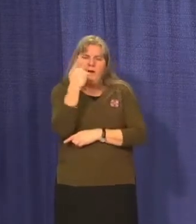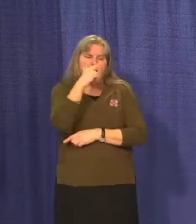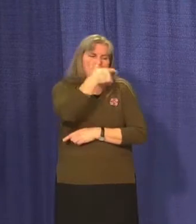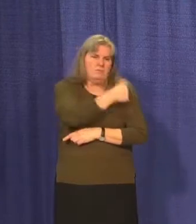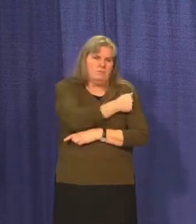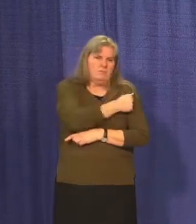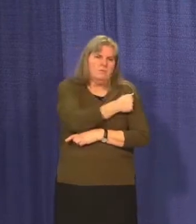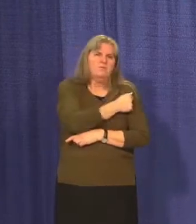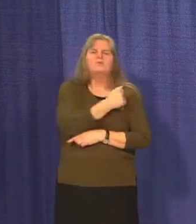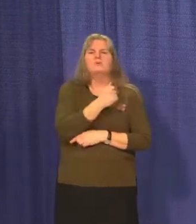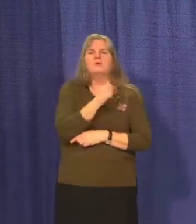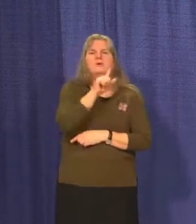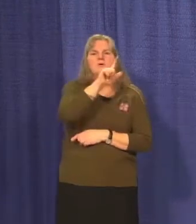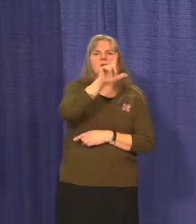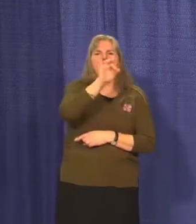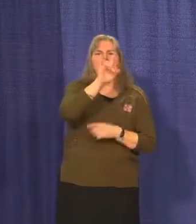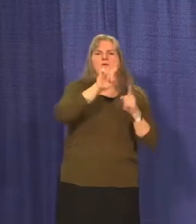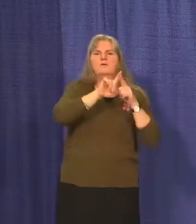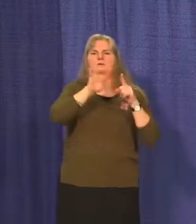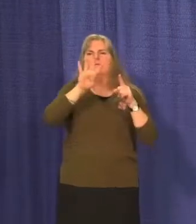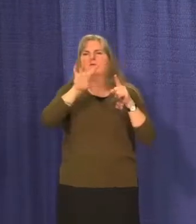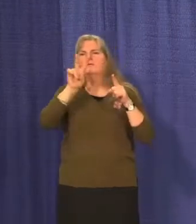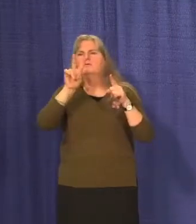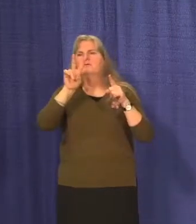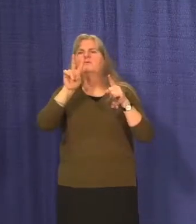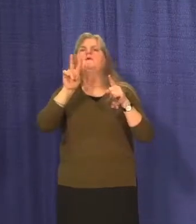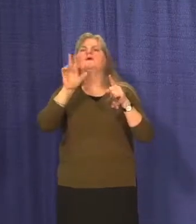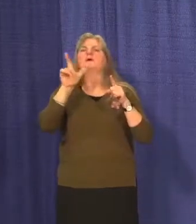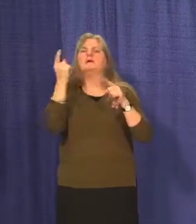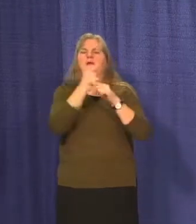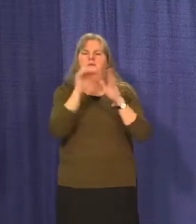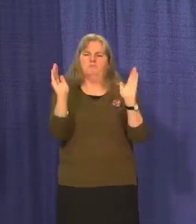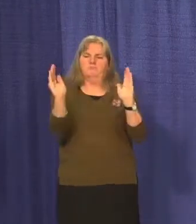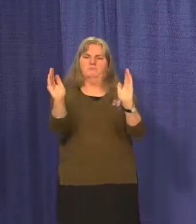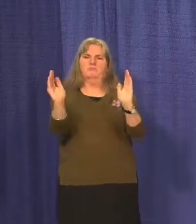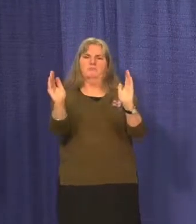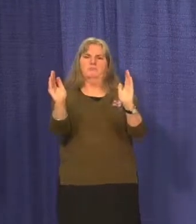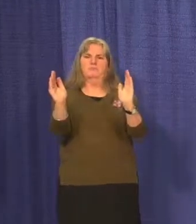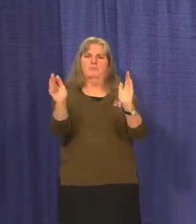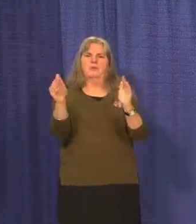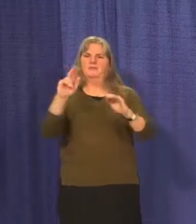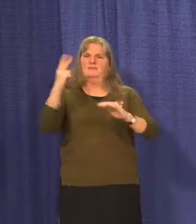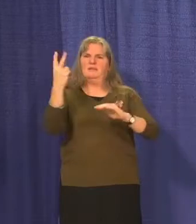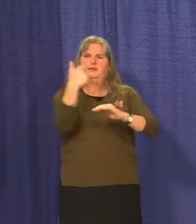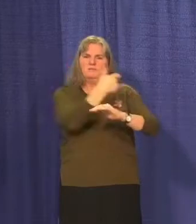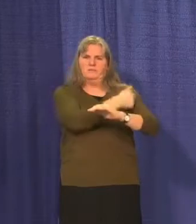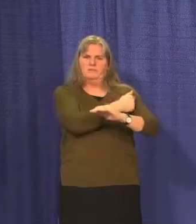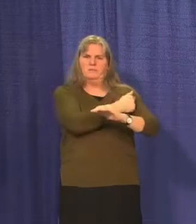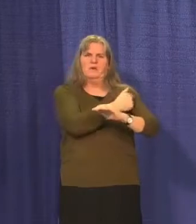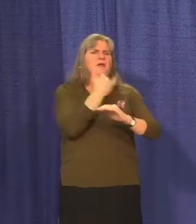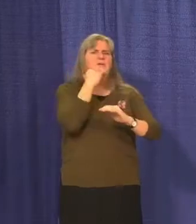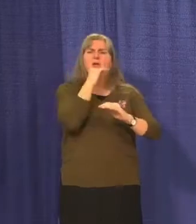their second dose on schedule between 28 days and not more than 42. If someone does not receive